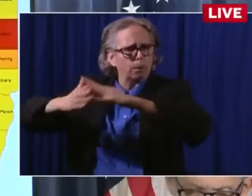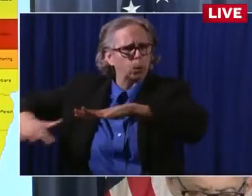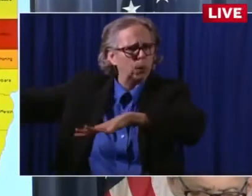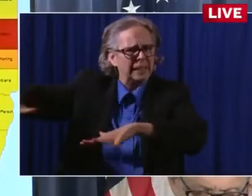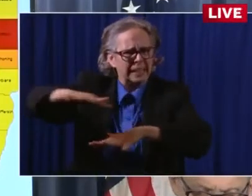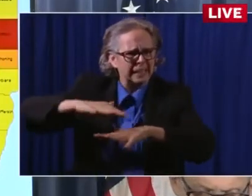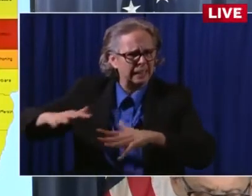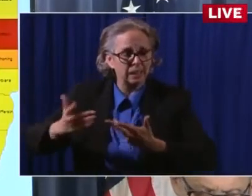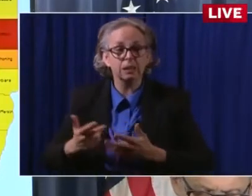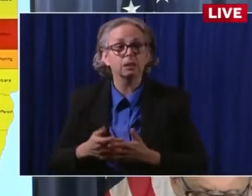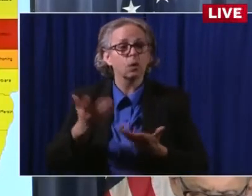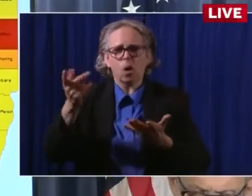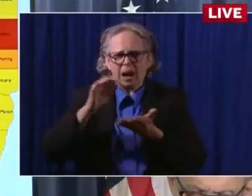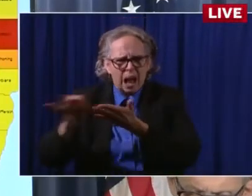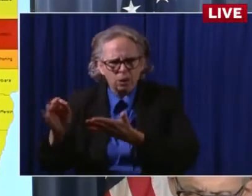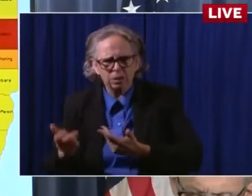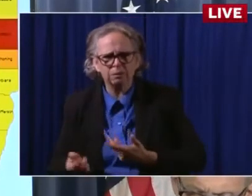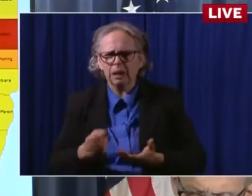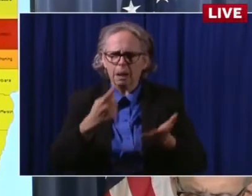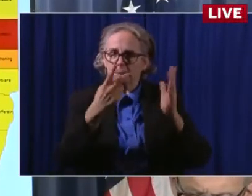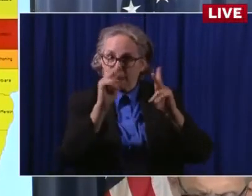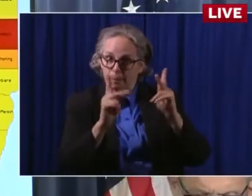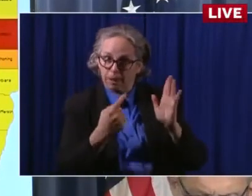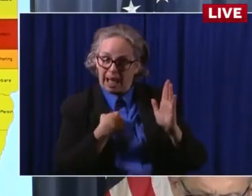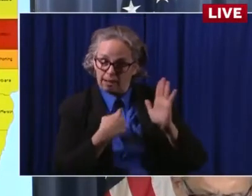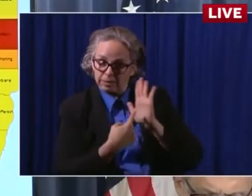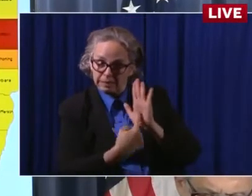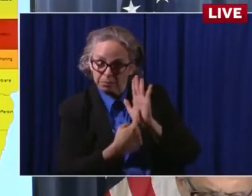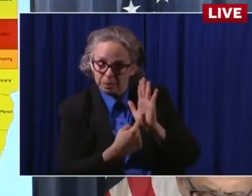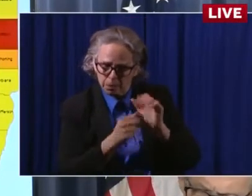THEY LOOK AT THE PROPORTION OF CASES NOT IN A CONGREGATE SETTING.